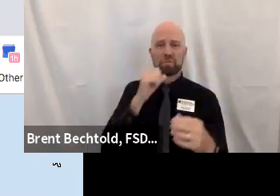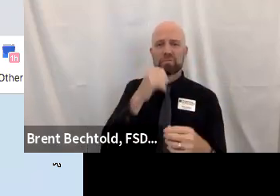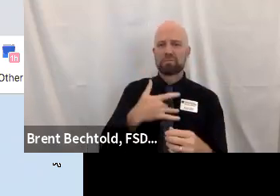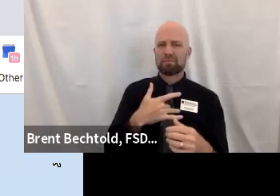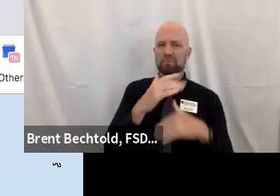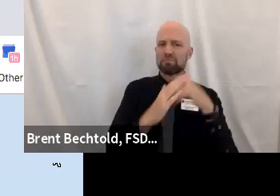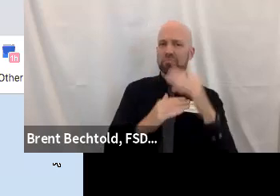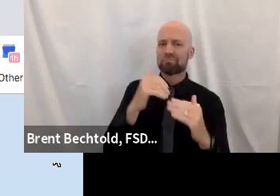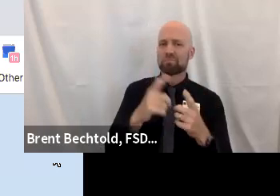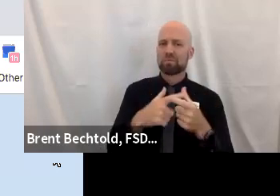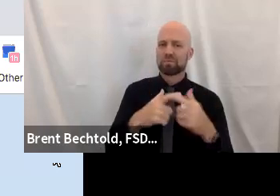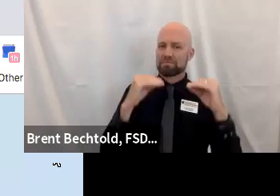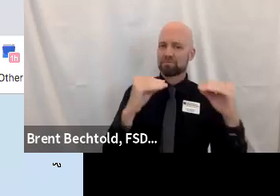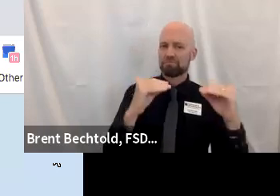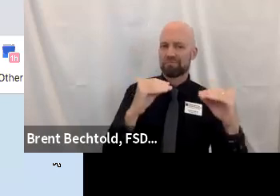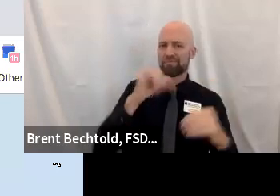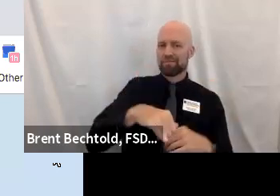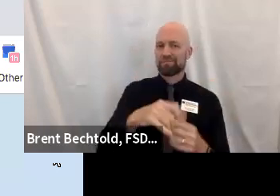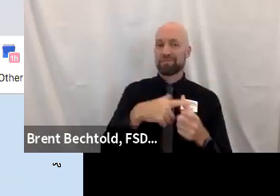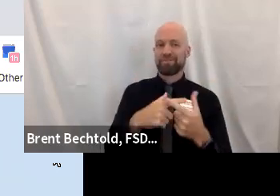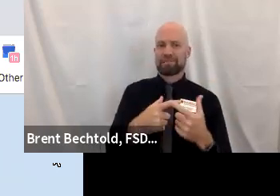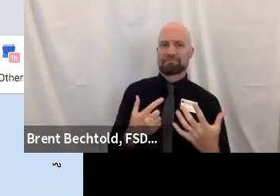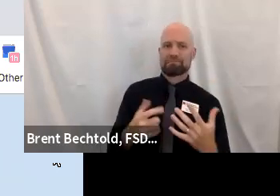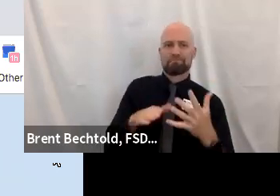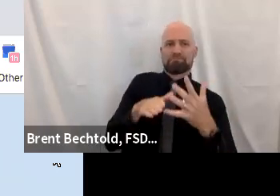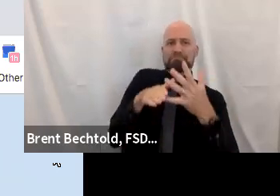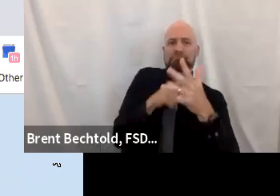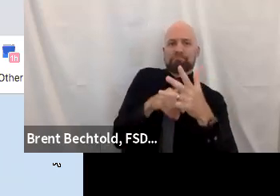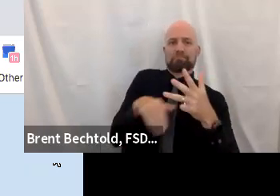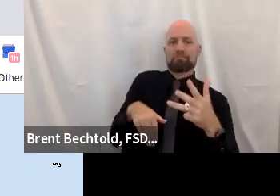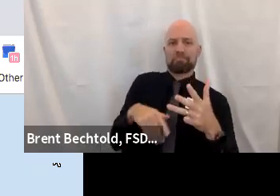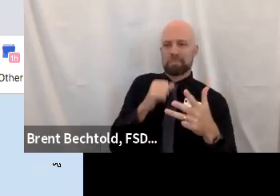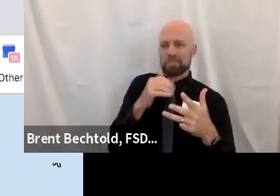And many teachers who don't feel comfortable teaching fluency, they kind of